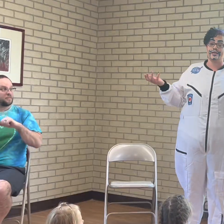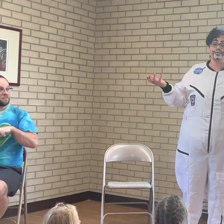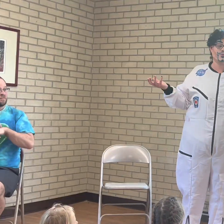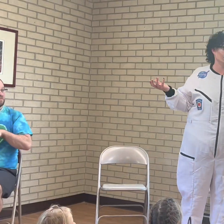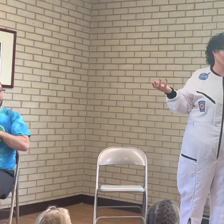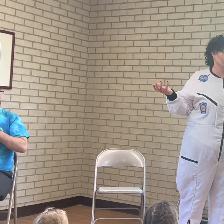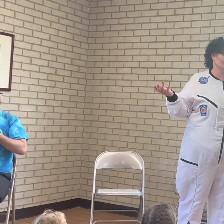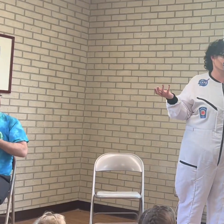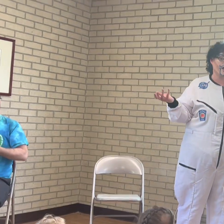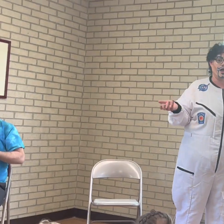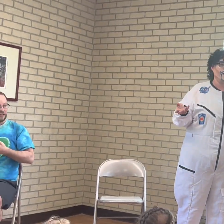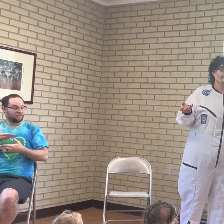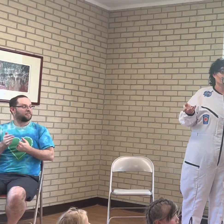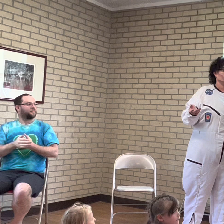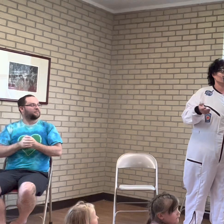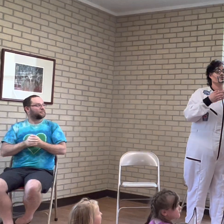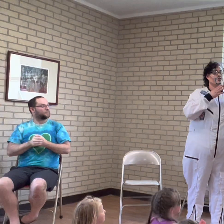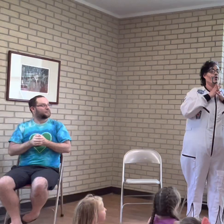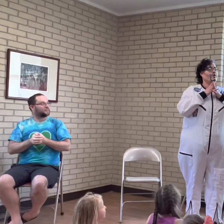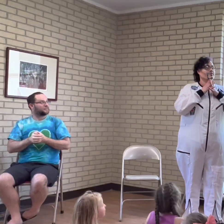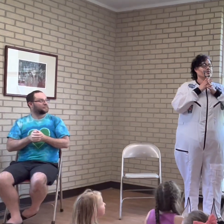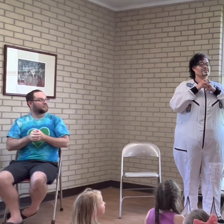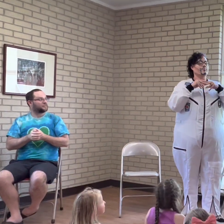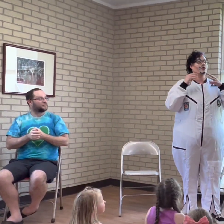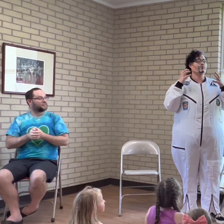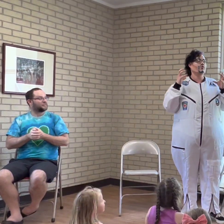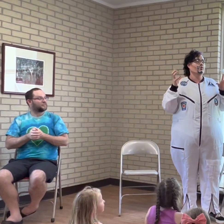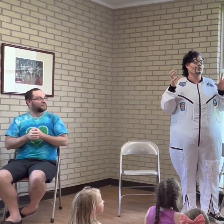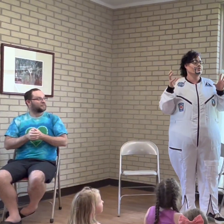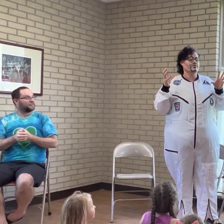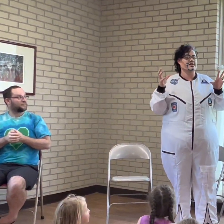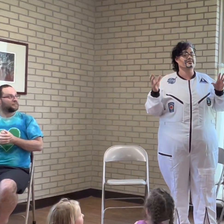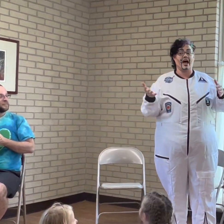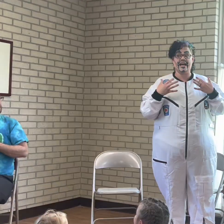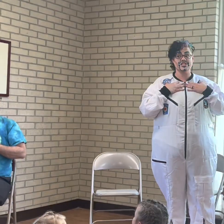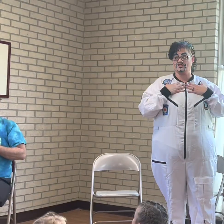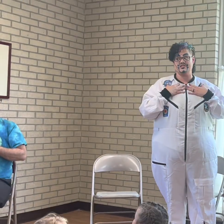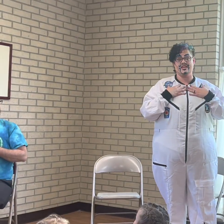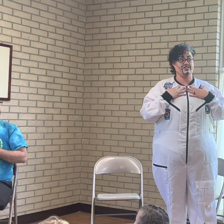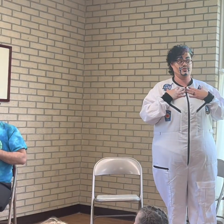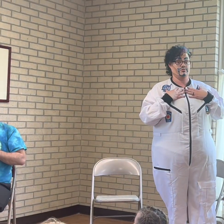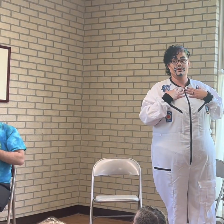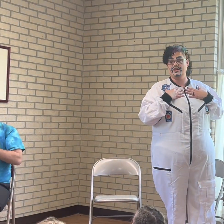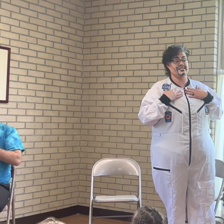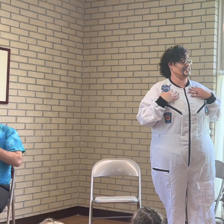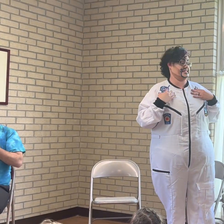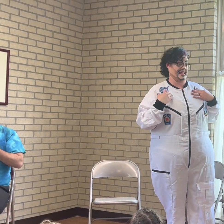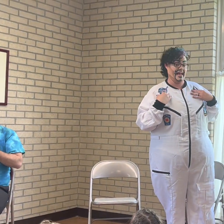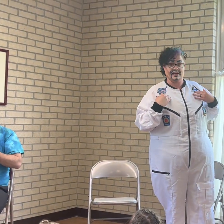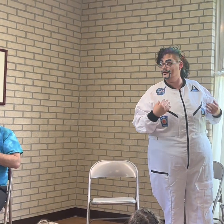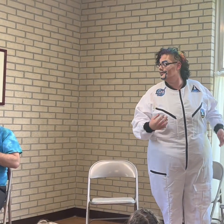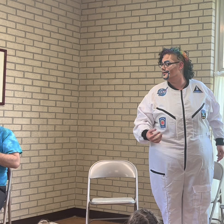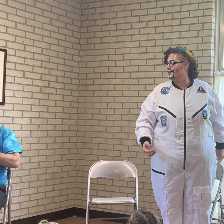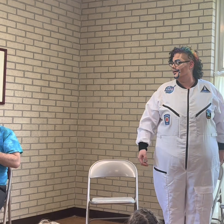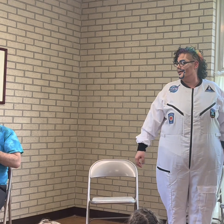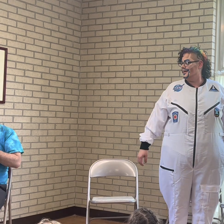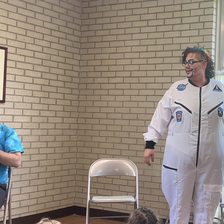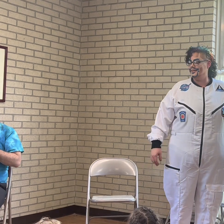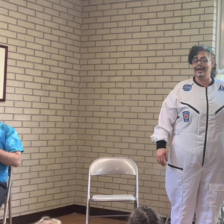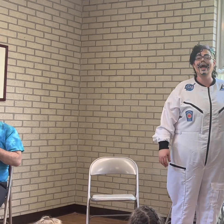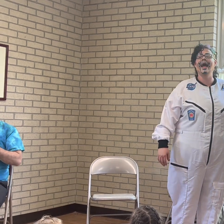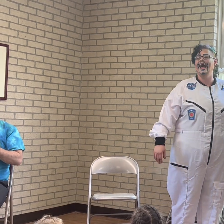guest with us to go over some cool new things that I just learned today too! Audience: My mom's a chemist, so...